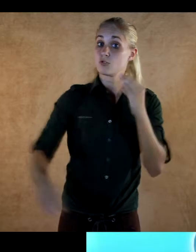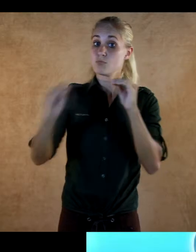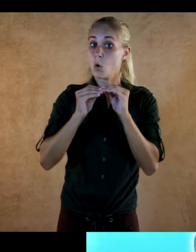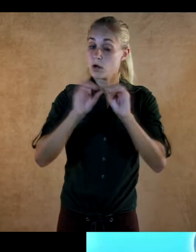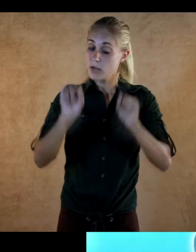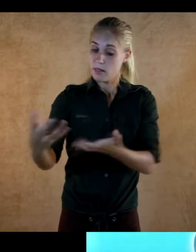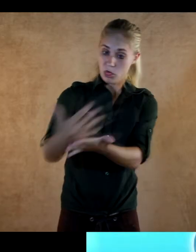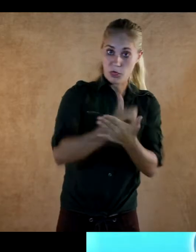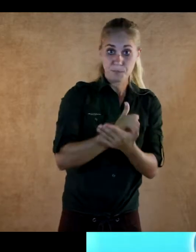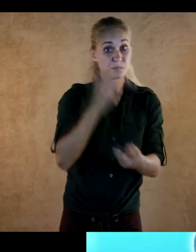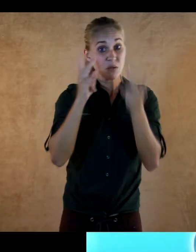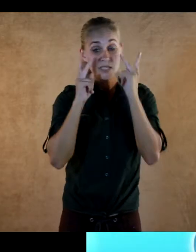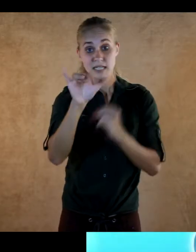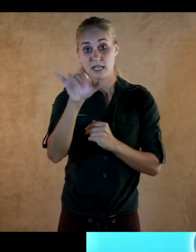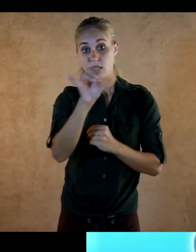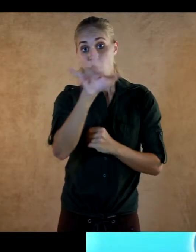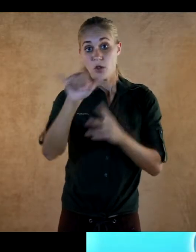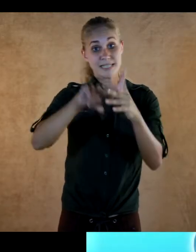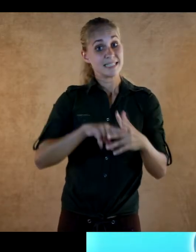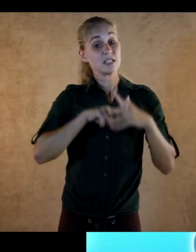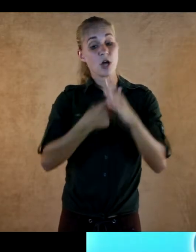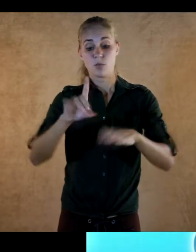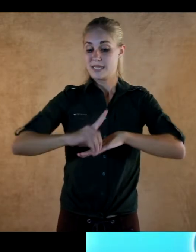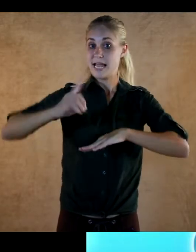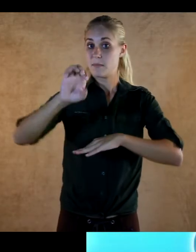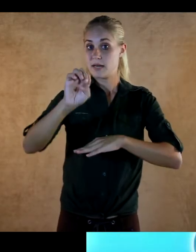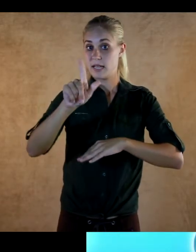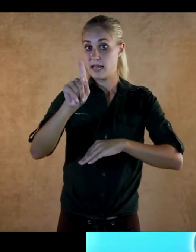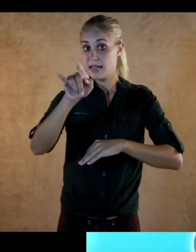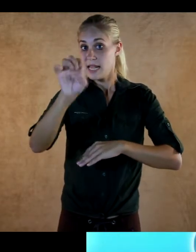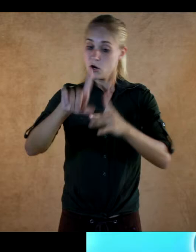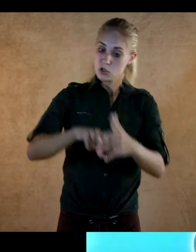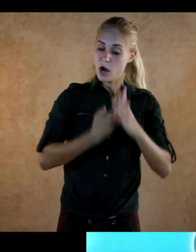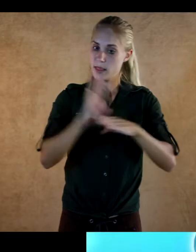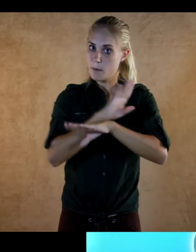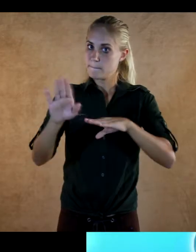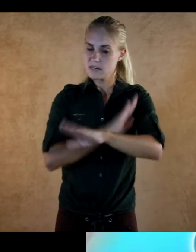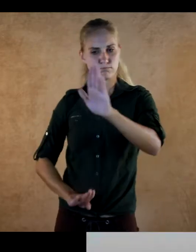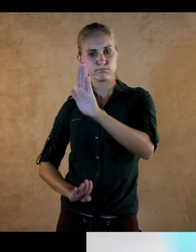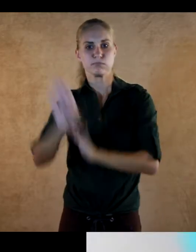As you can see, the Yoli members who start at a Diamond Elite Pack level are taking their business to a whole new level.